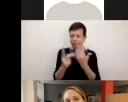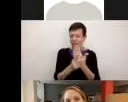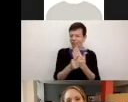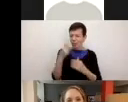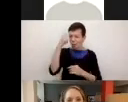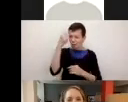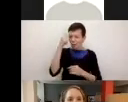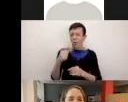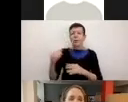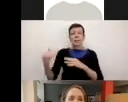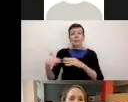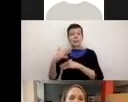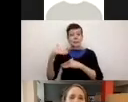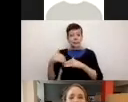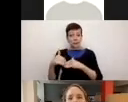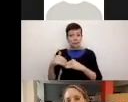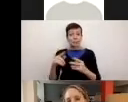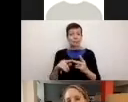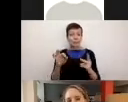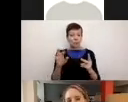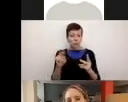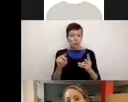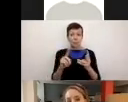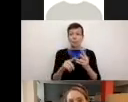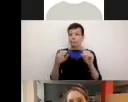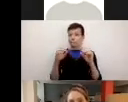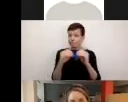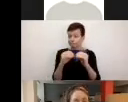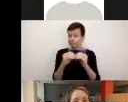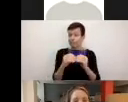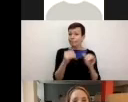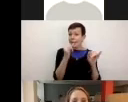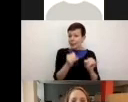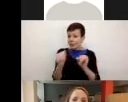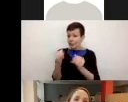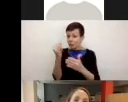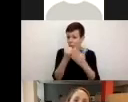First Nations, Métis and Inuit artists collectives, and organizations practicing and operating